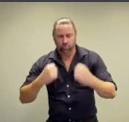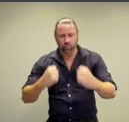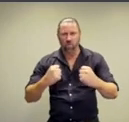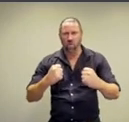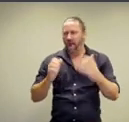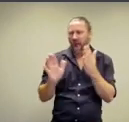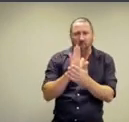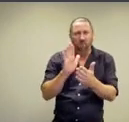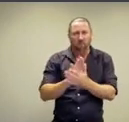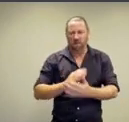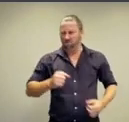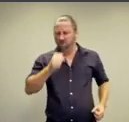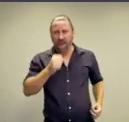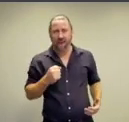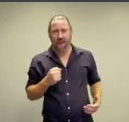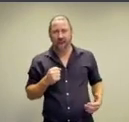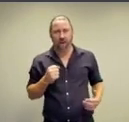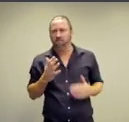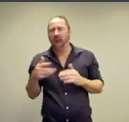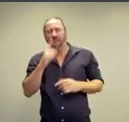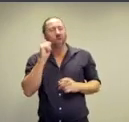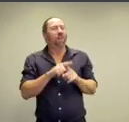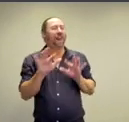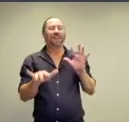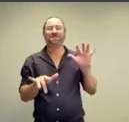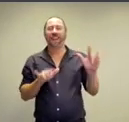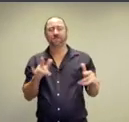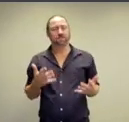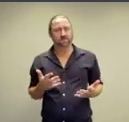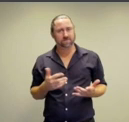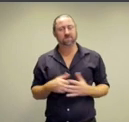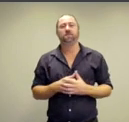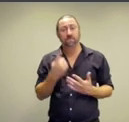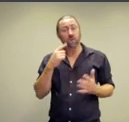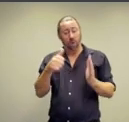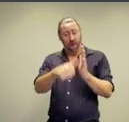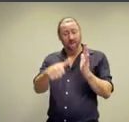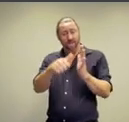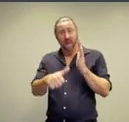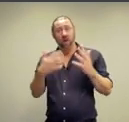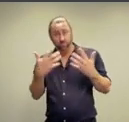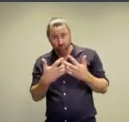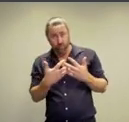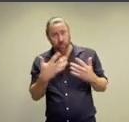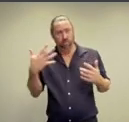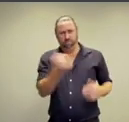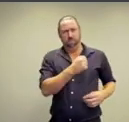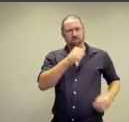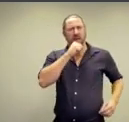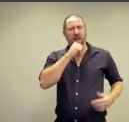masculine and happy.' So in this way, we kind of know that the leather jacket began